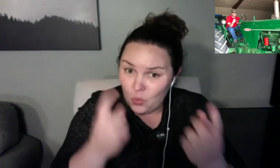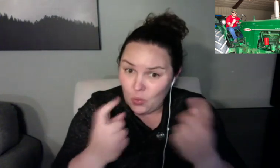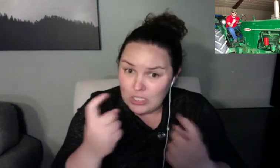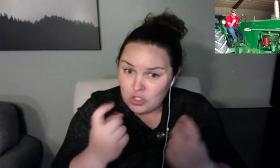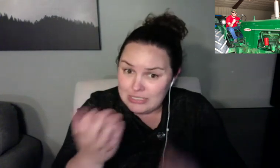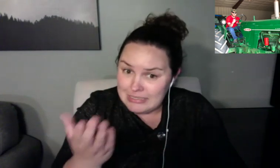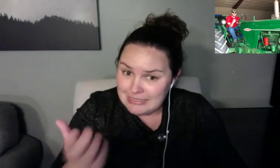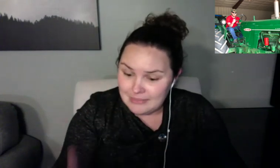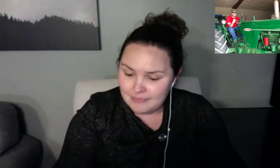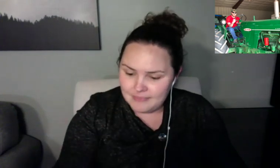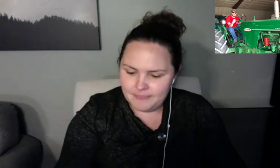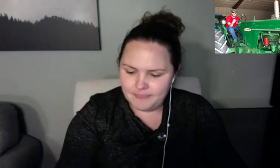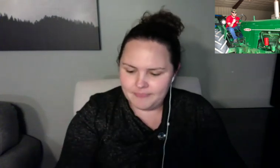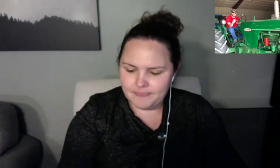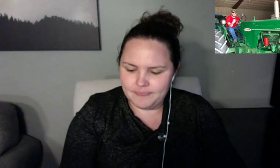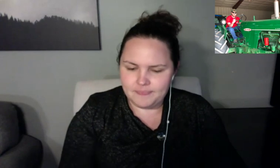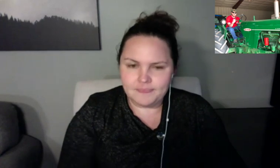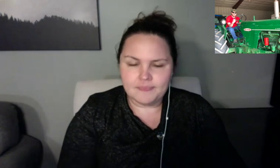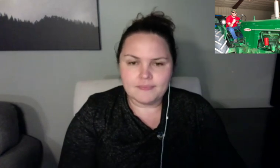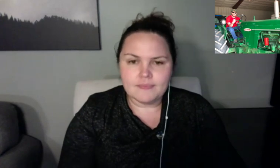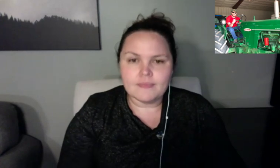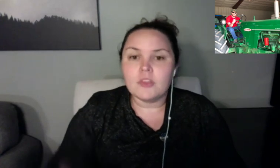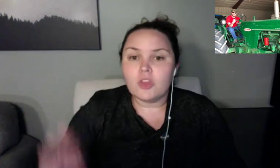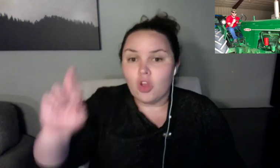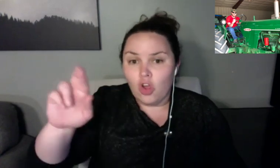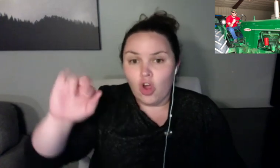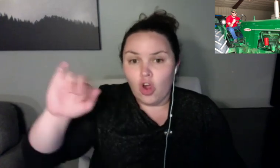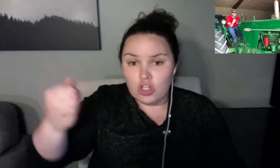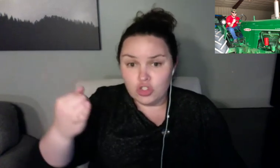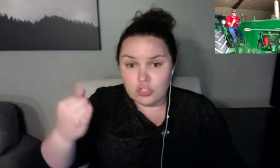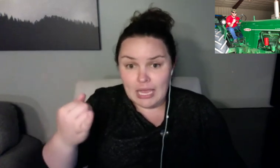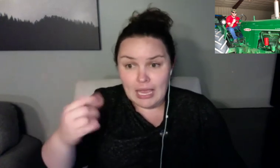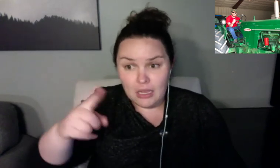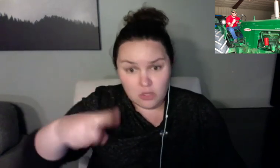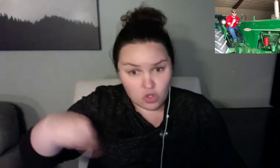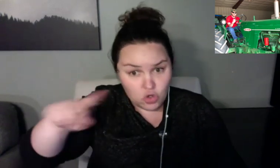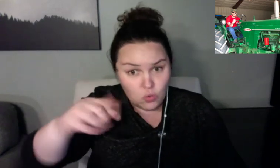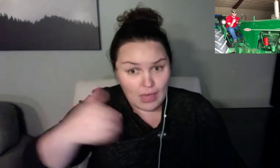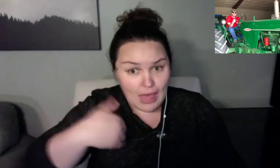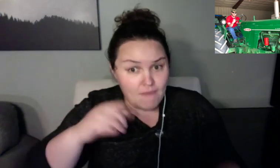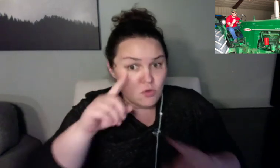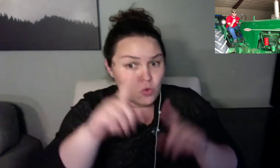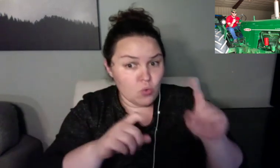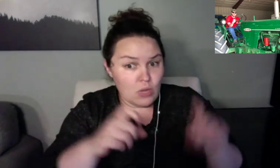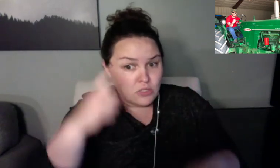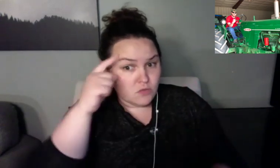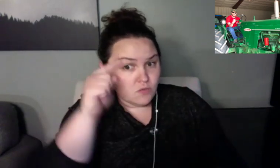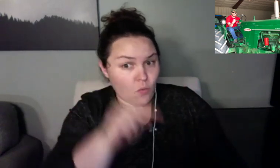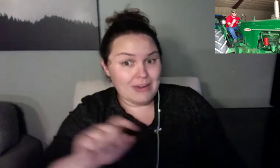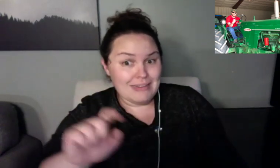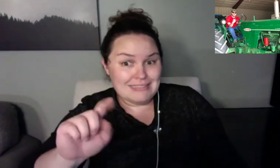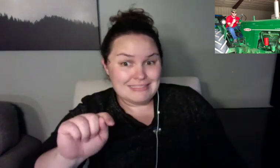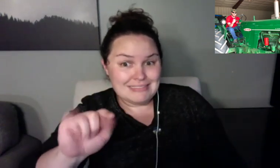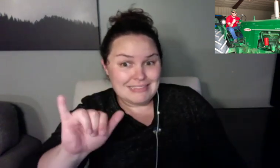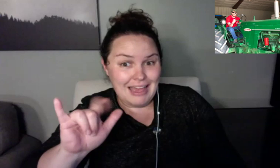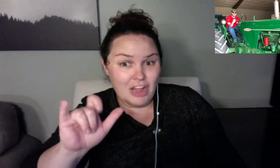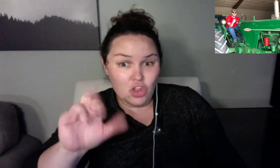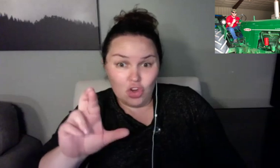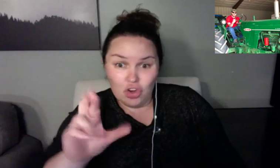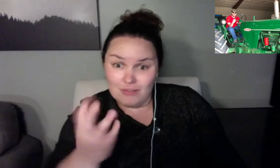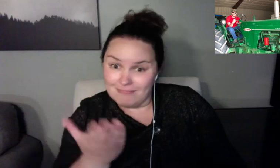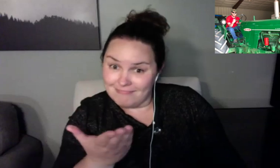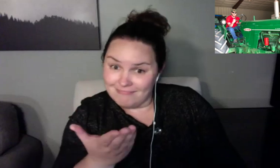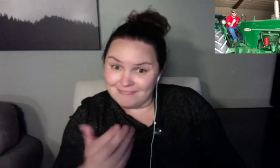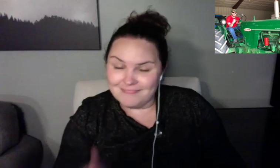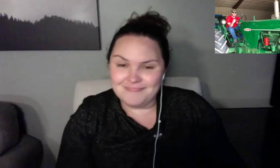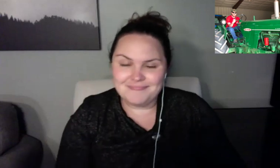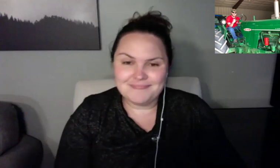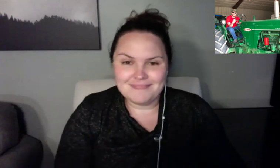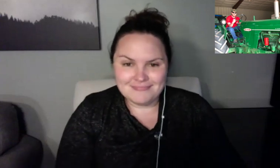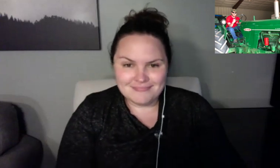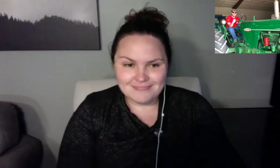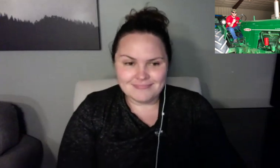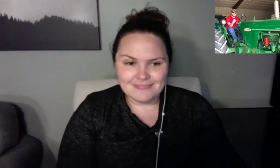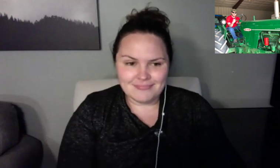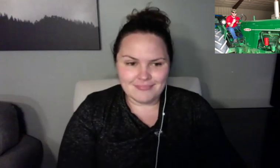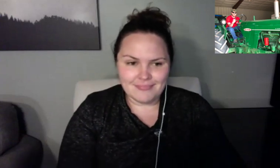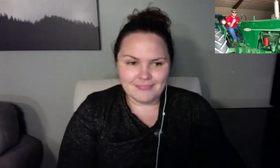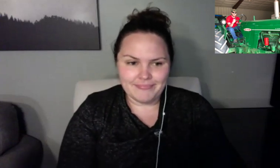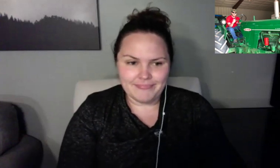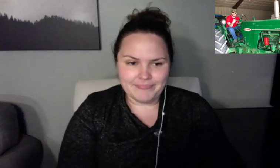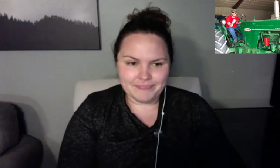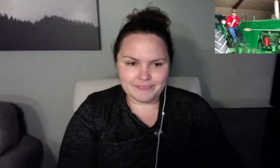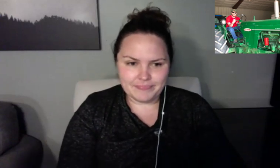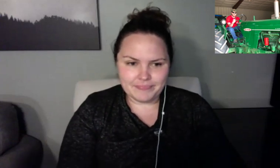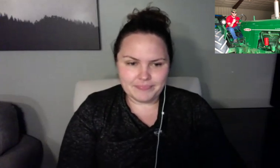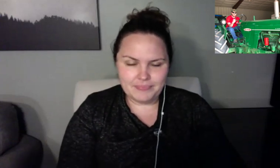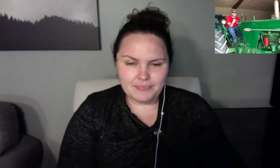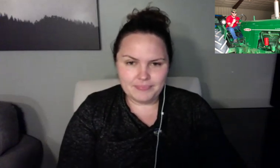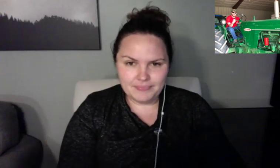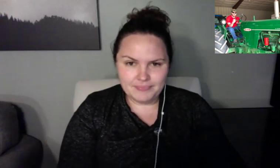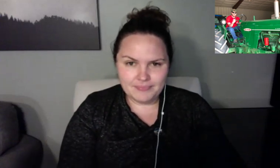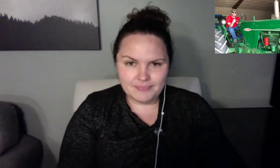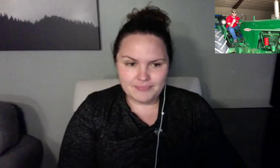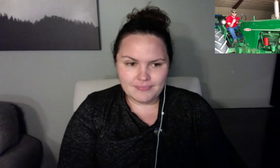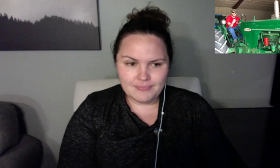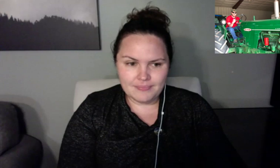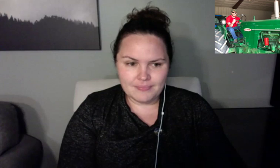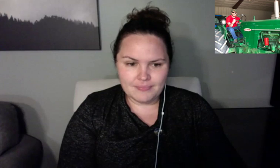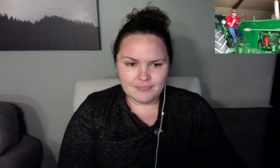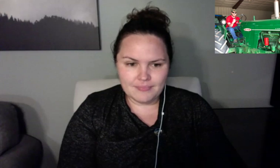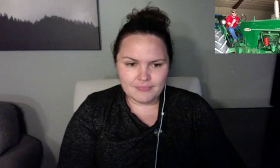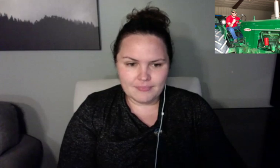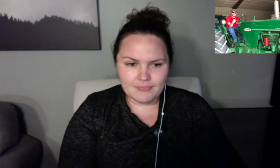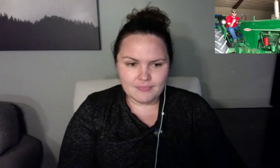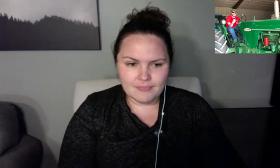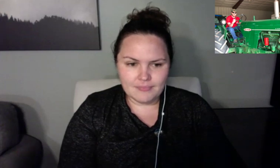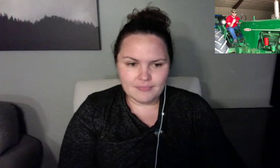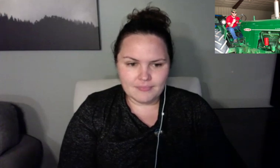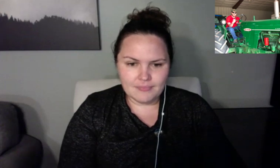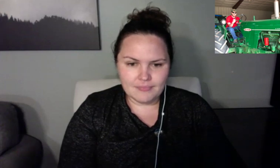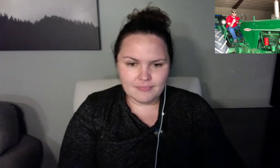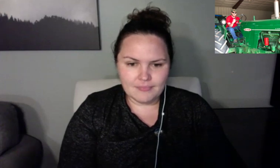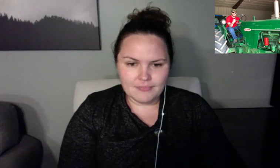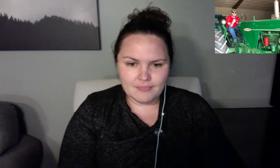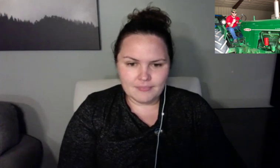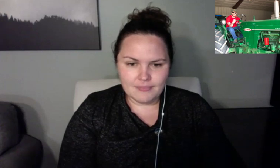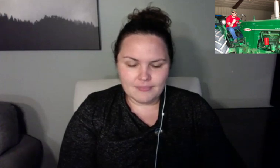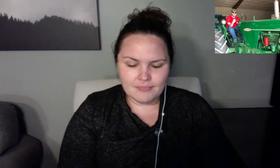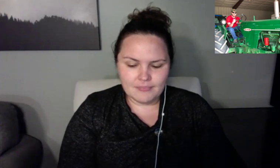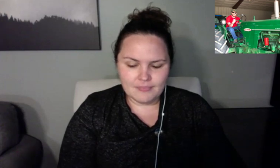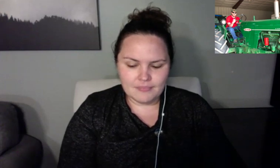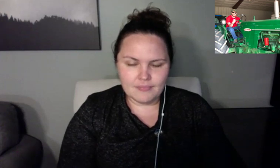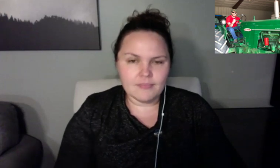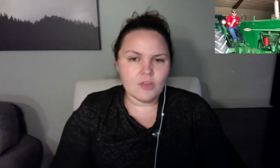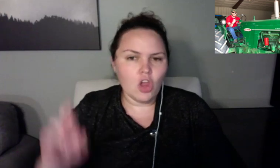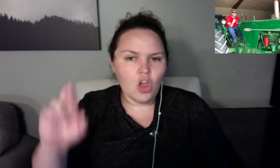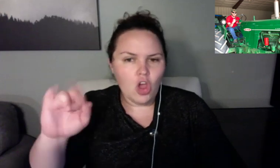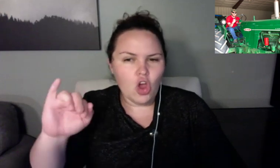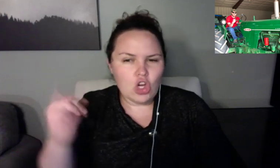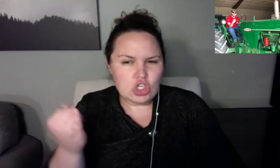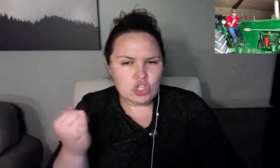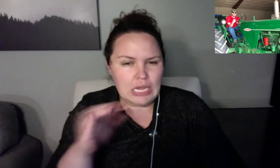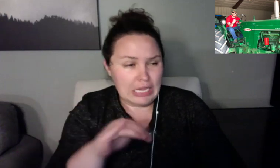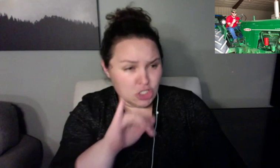I graduated high school last year and so I'm at the Transition Center in LaGrange.